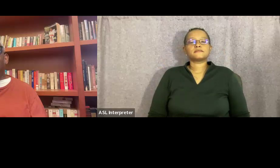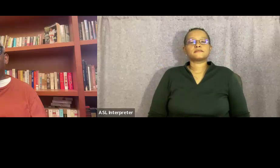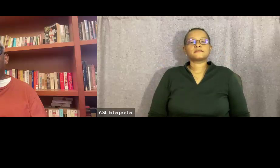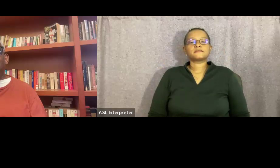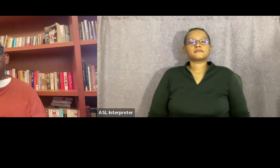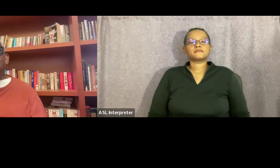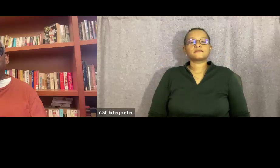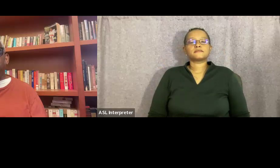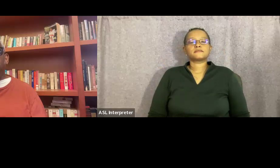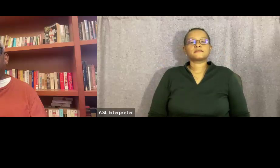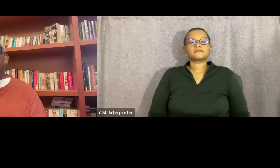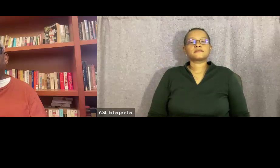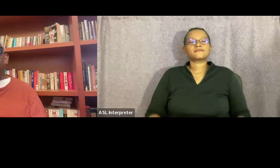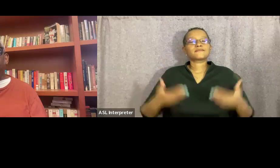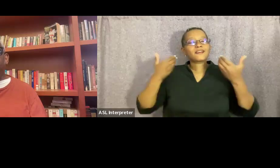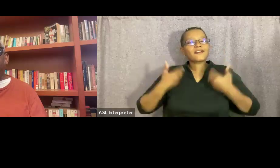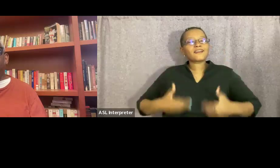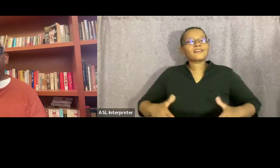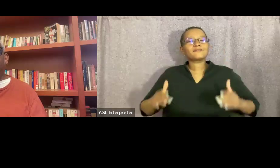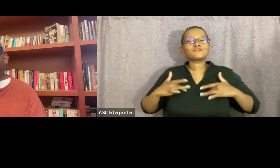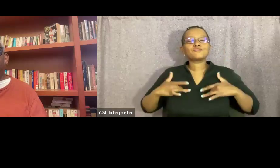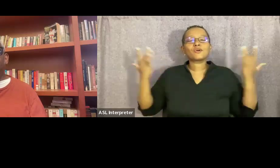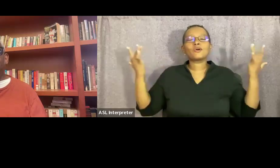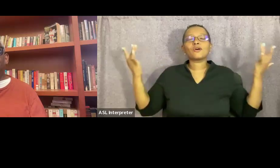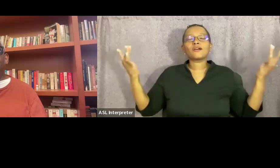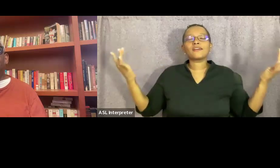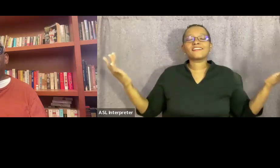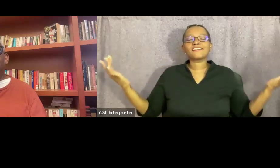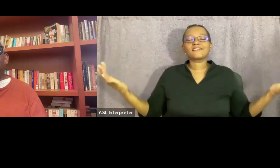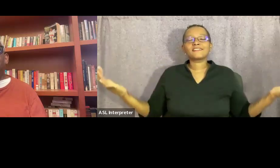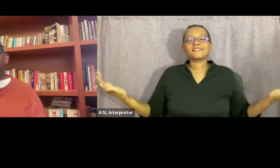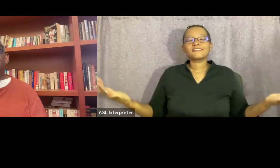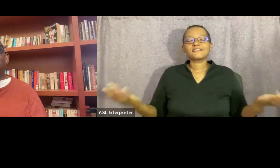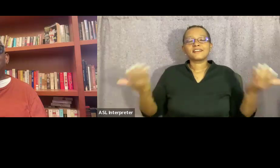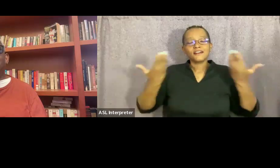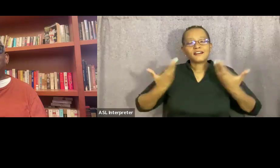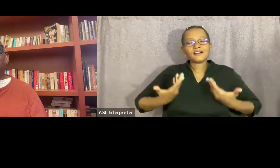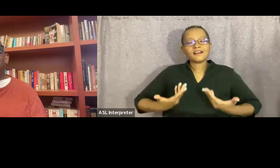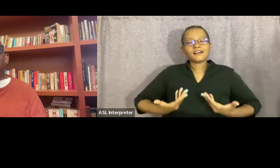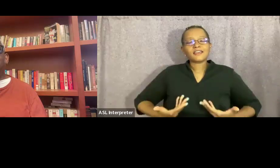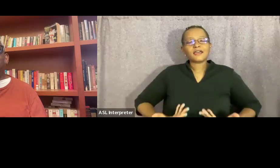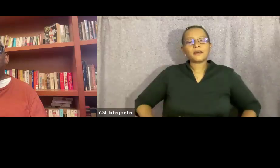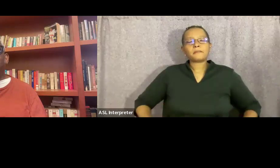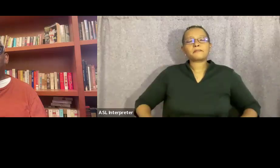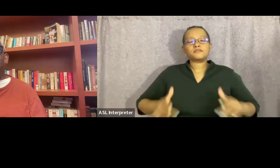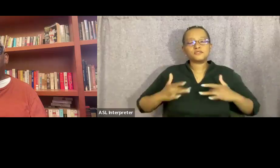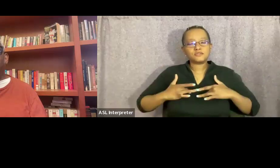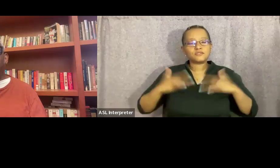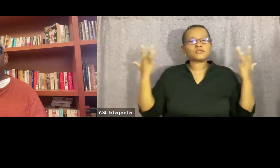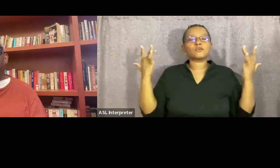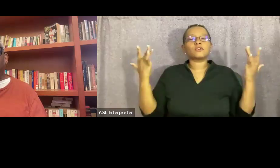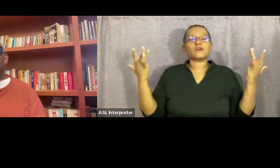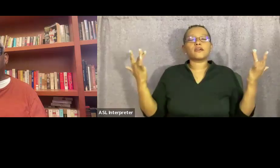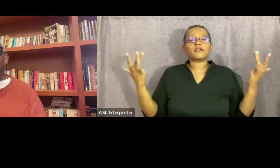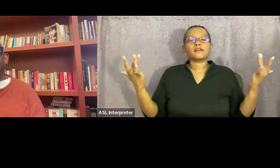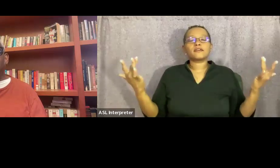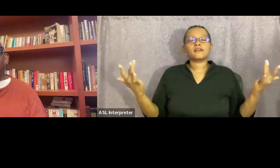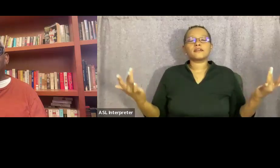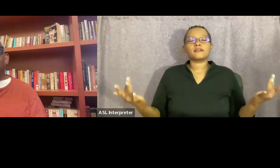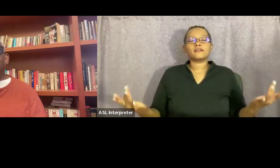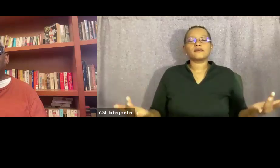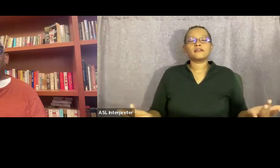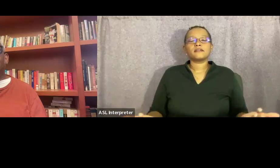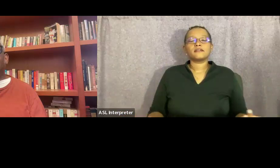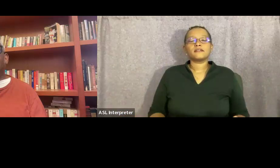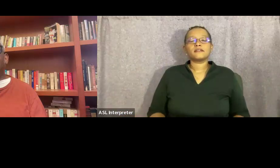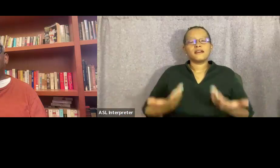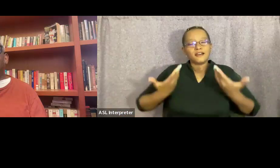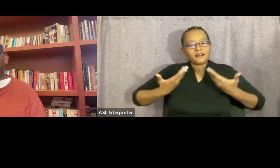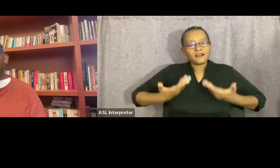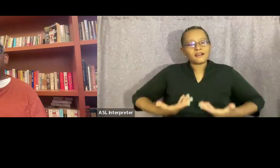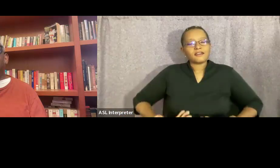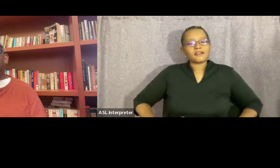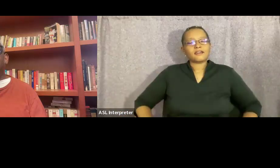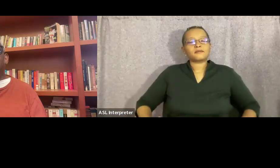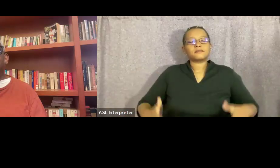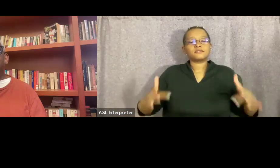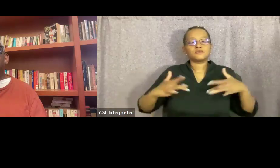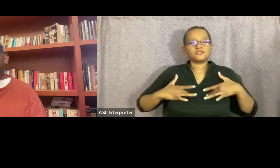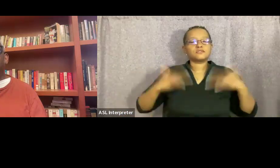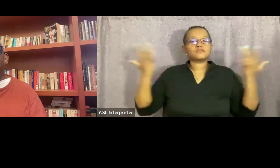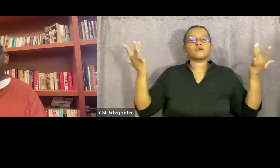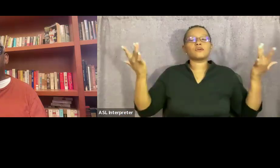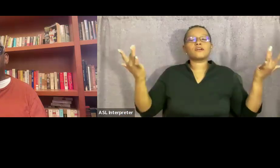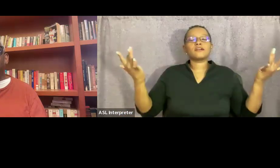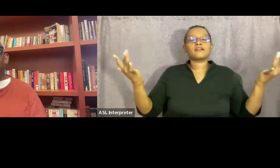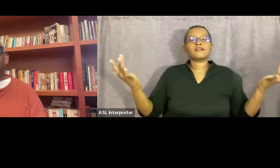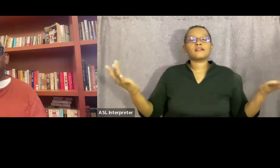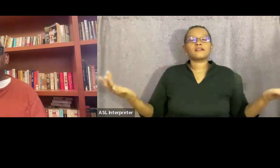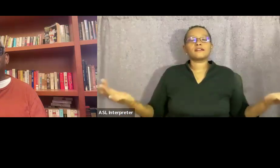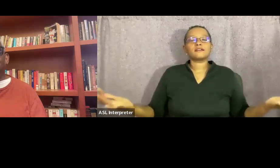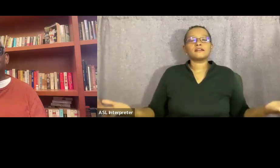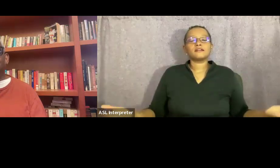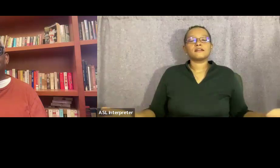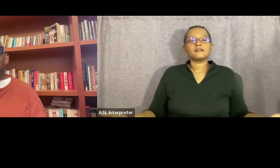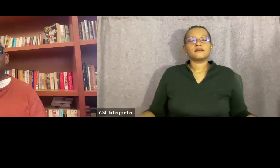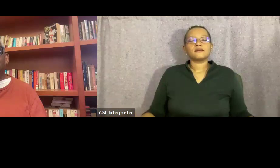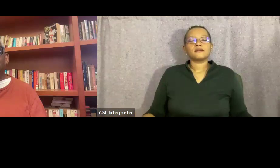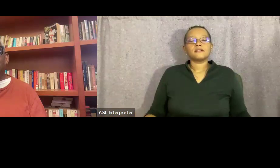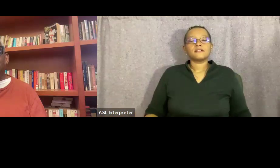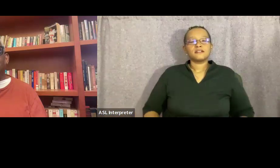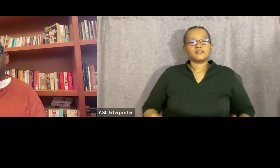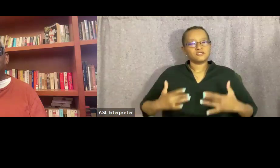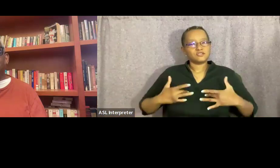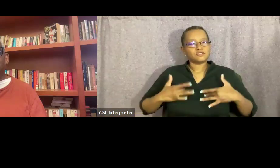I am joy. I am joy. I am joy living from our heart.